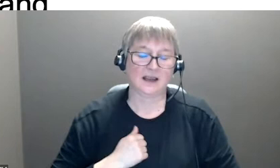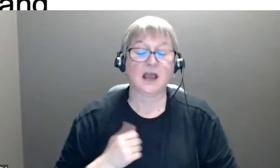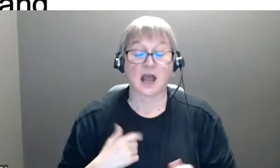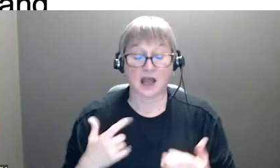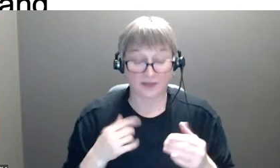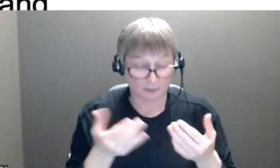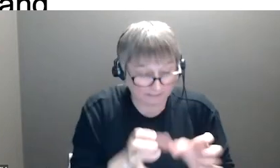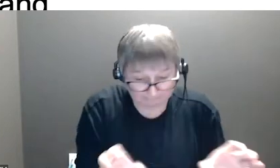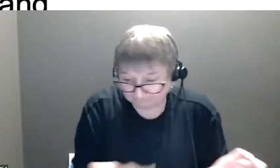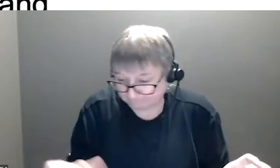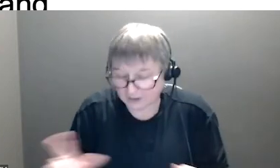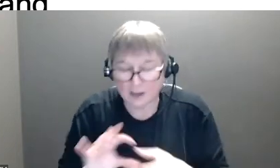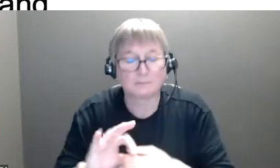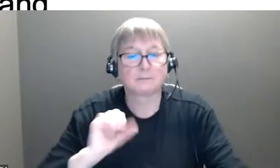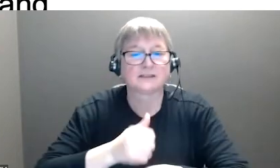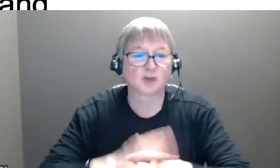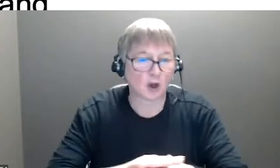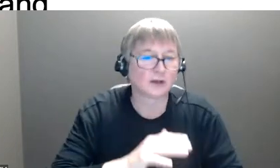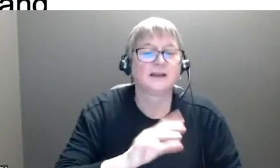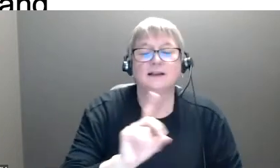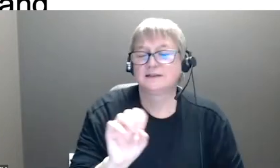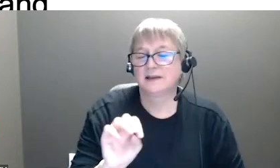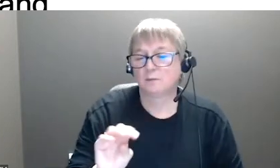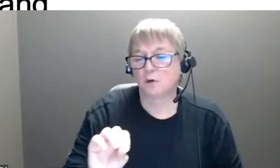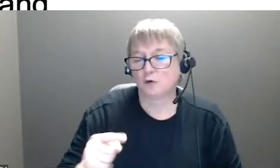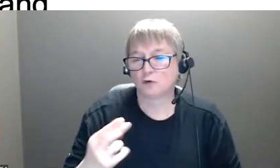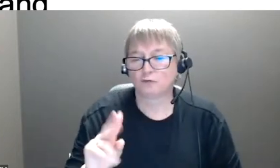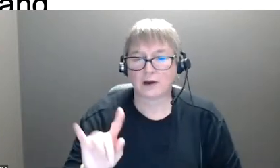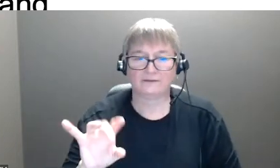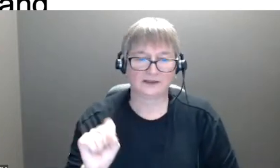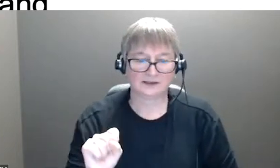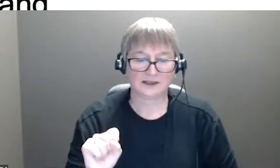outputs and results become available, this data helps to analyze outcomes for persons with